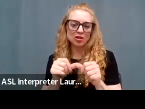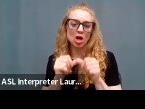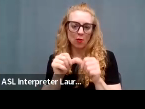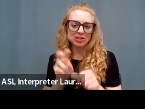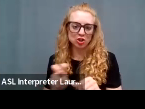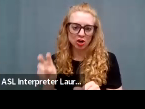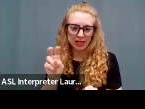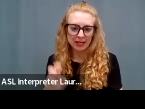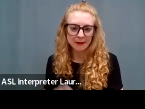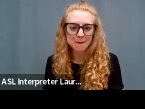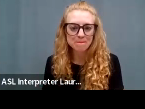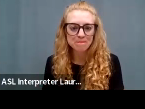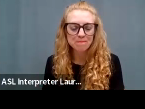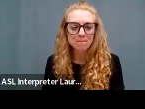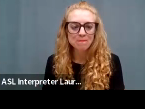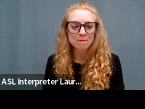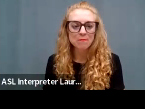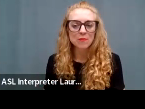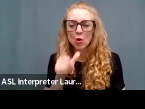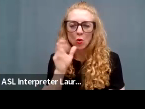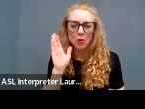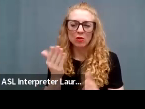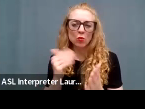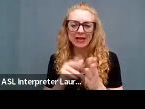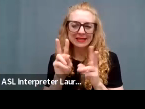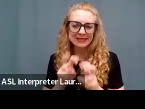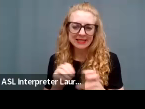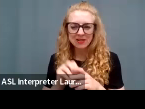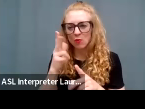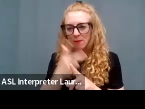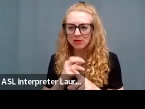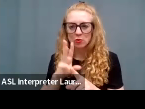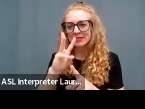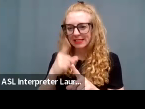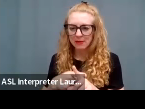going to be with us to do that reassessment in three months or six months or however often we